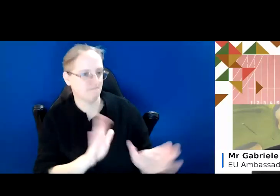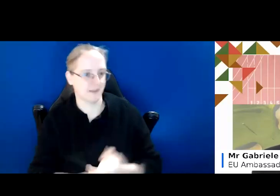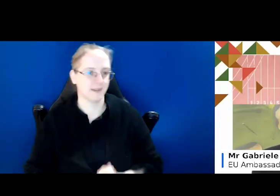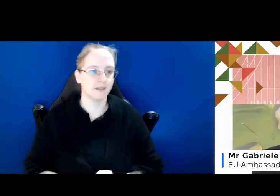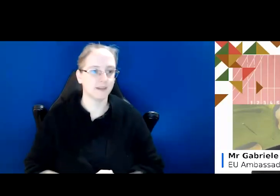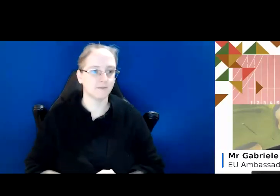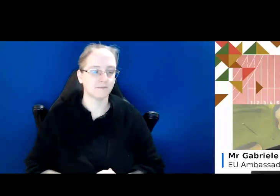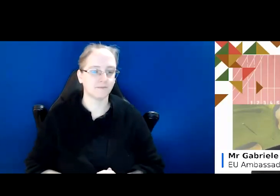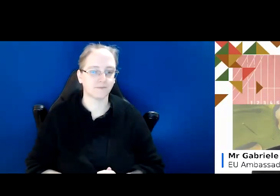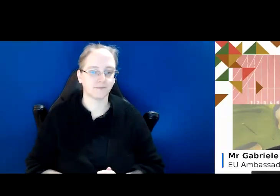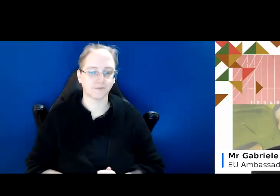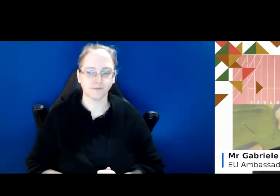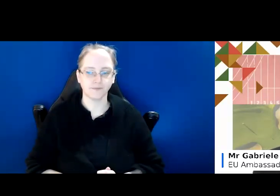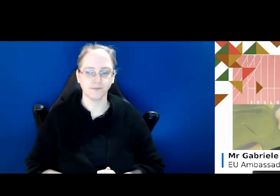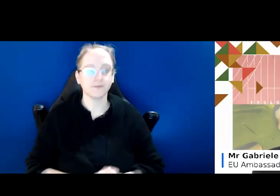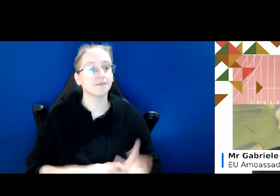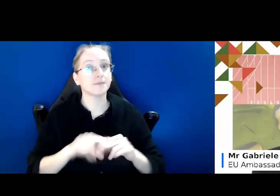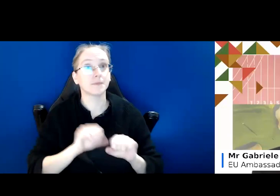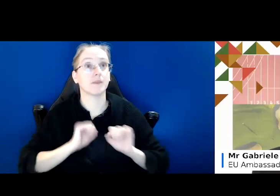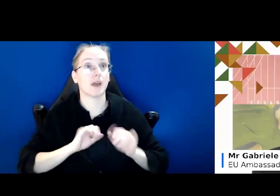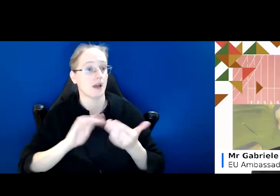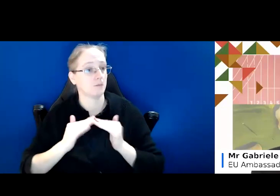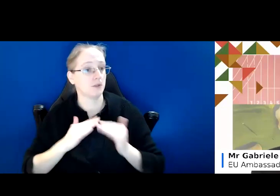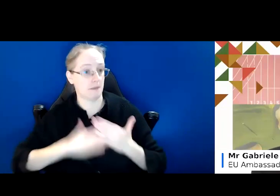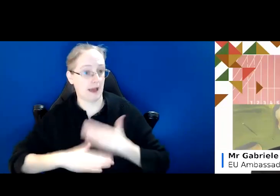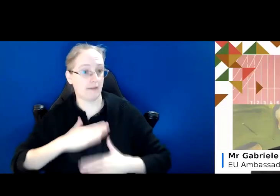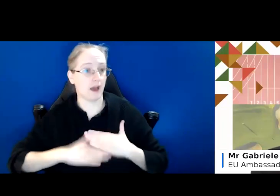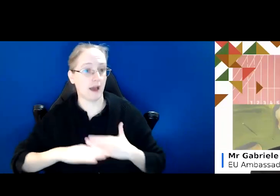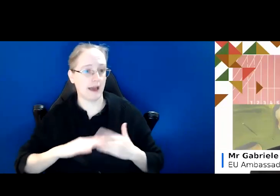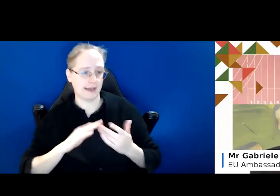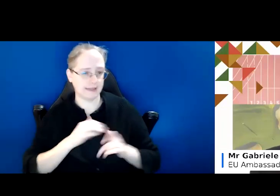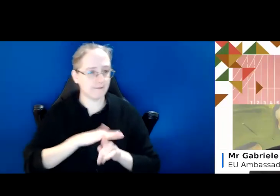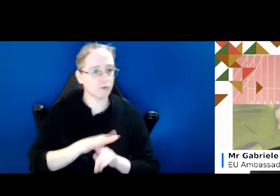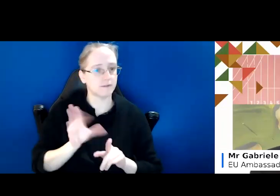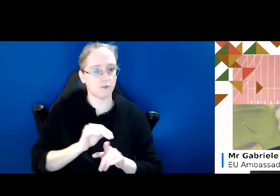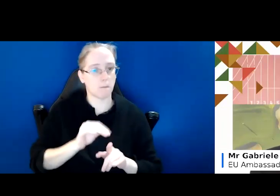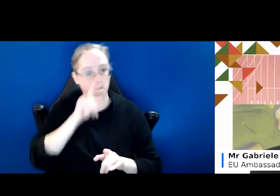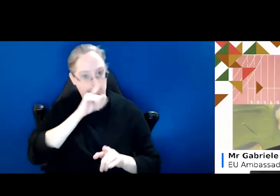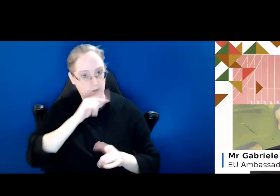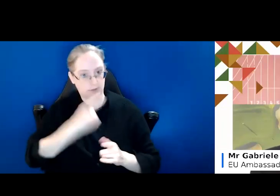If our society's behavior is shaped by experiences, then events like this today